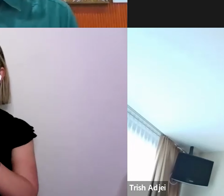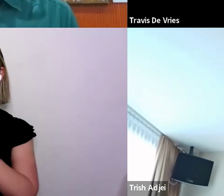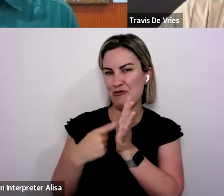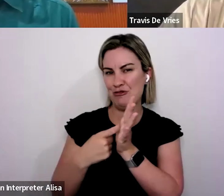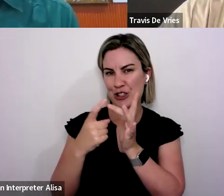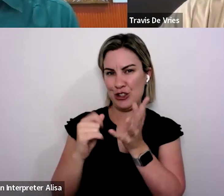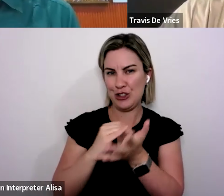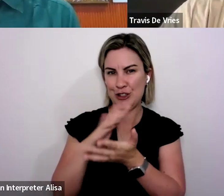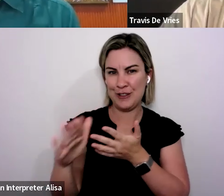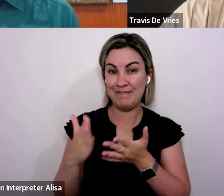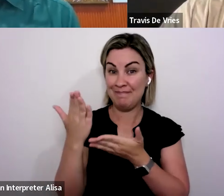Over to you, Travis.